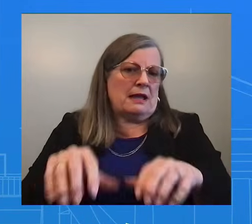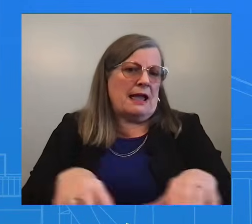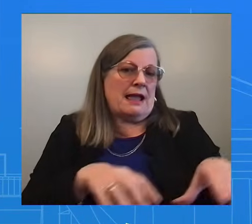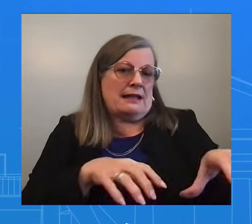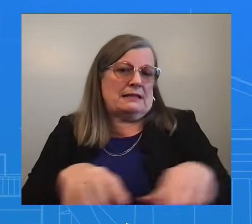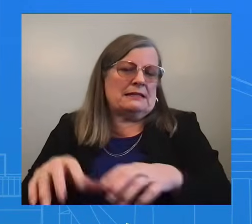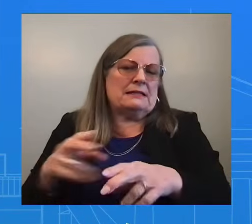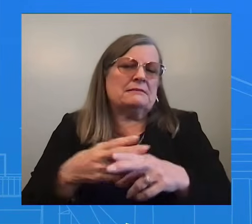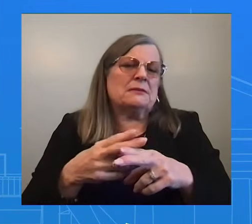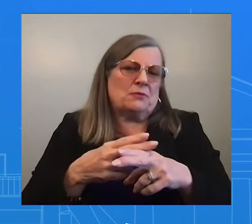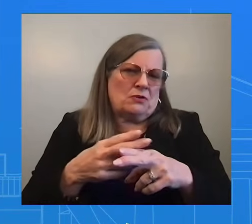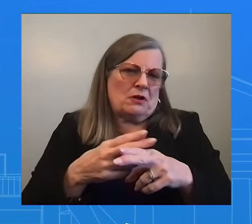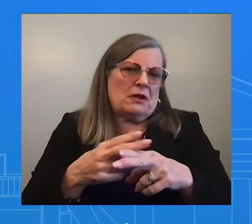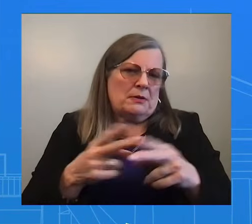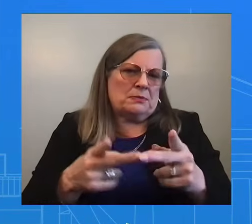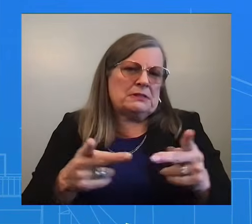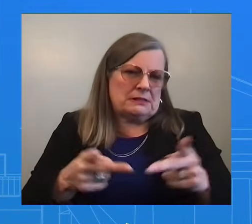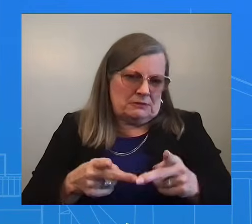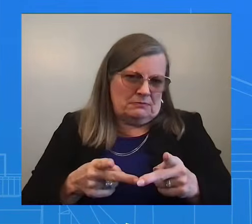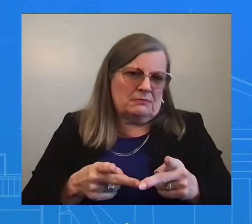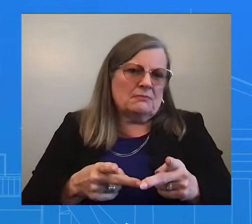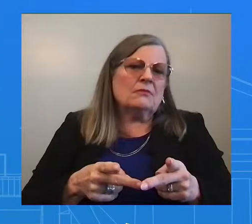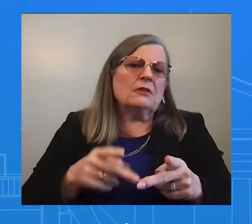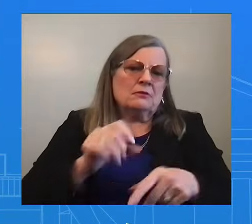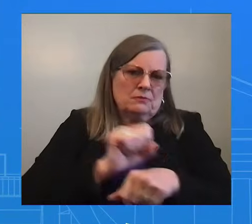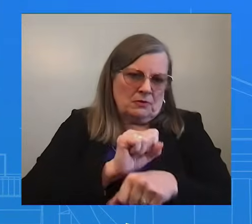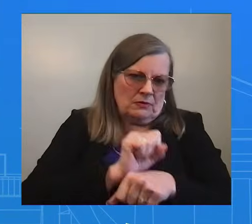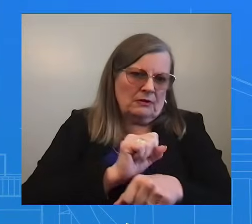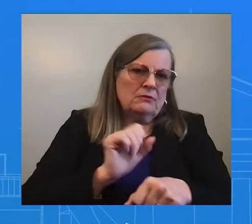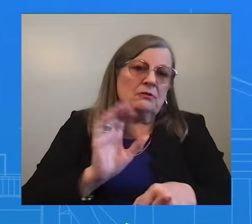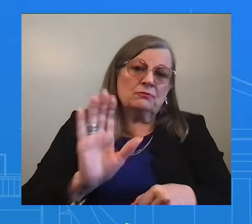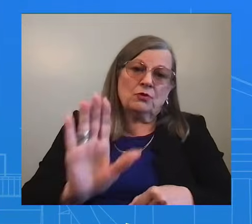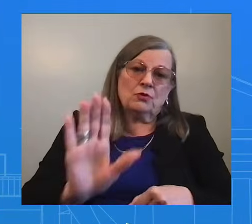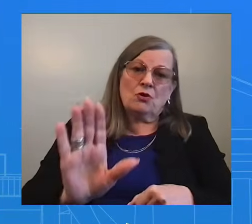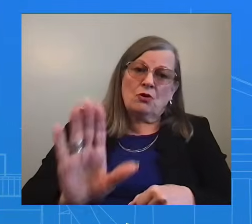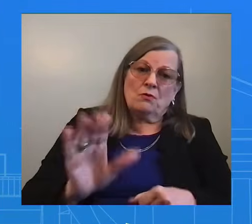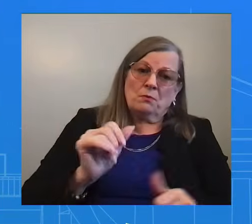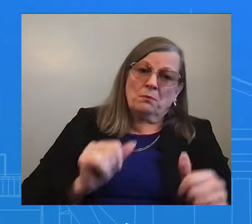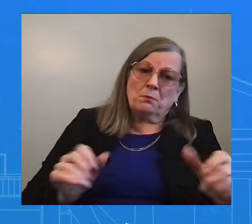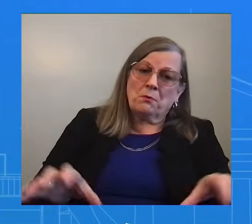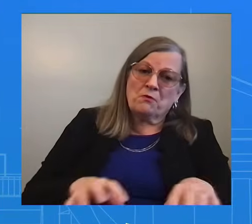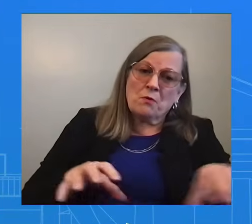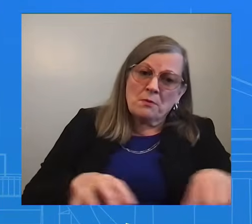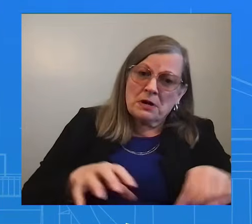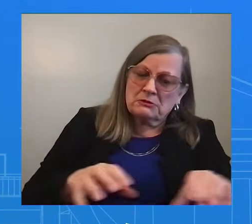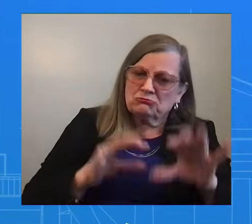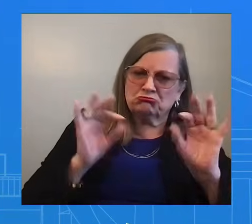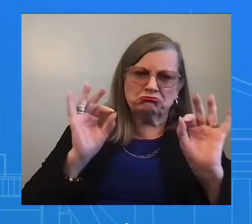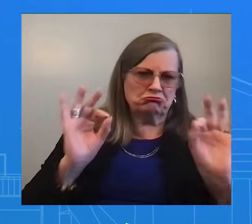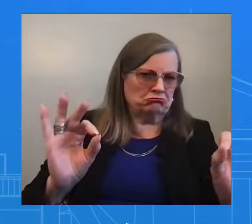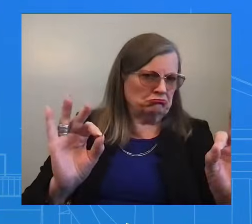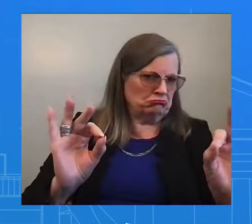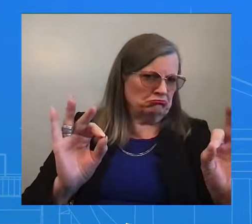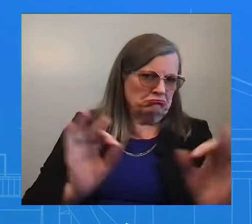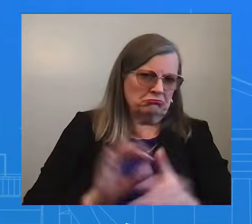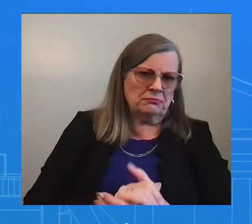we see her performance as admirable, and we think she is doing a great job in that role.